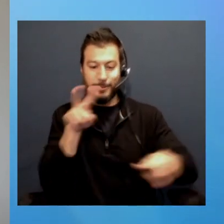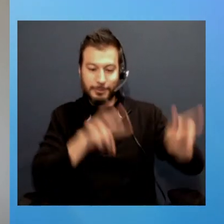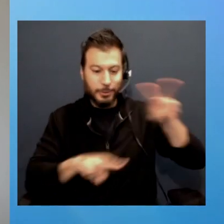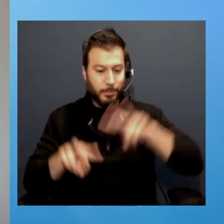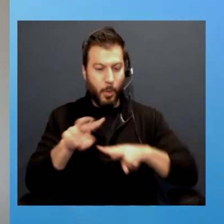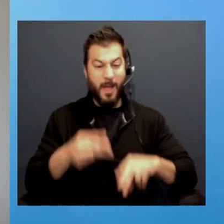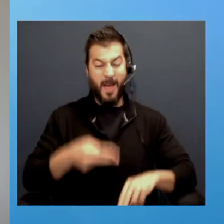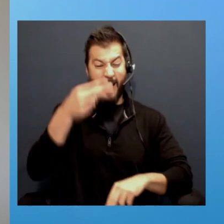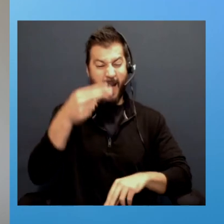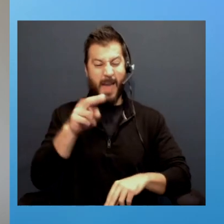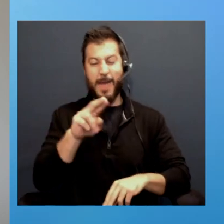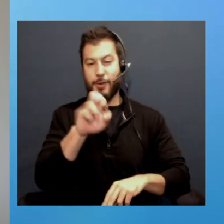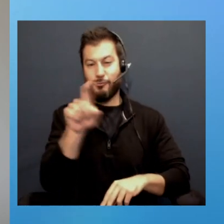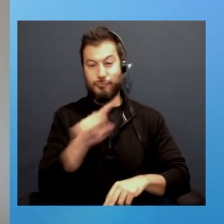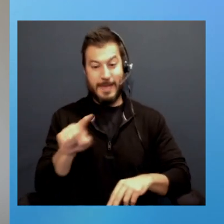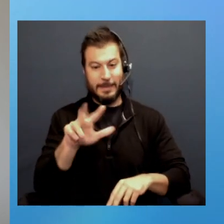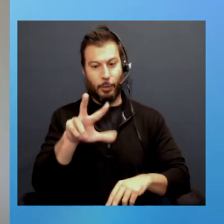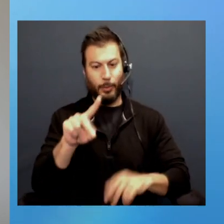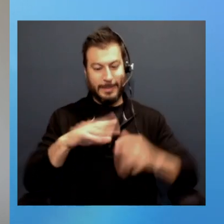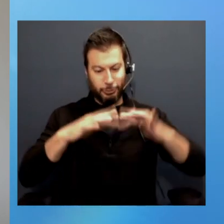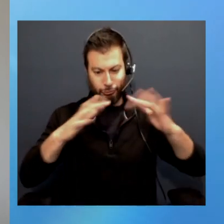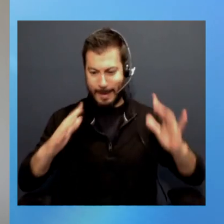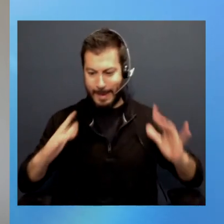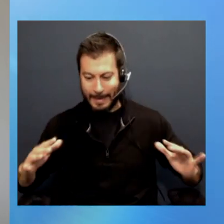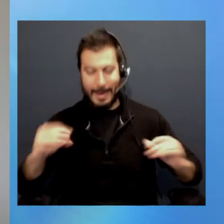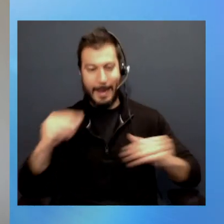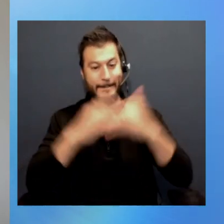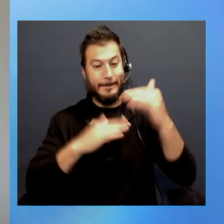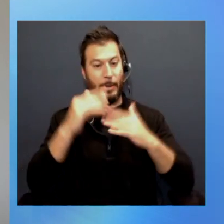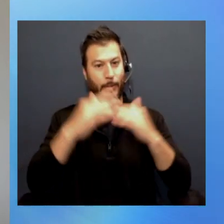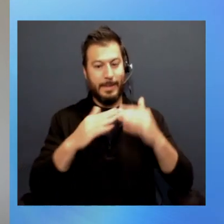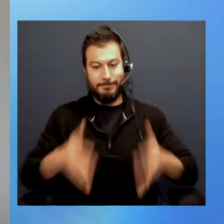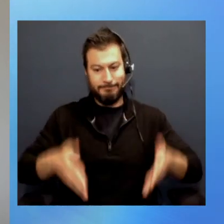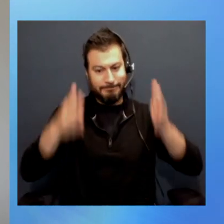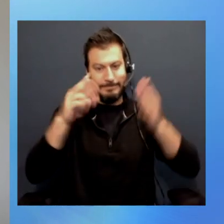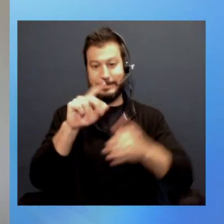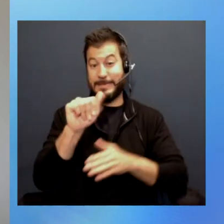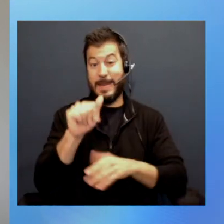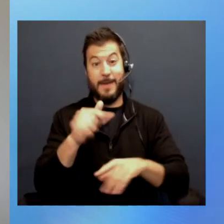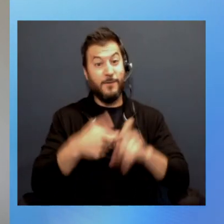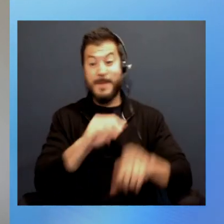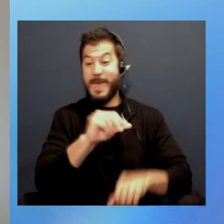which Cloud attendees had the opportunity to explore high-resolution 3D terrain in building